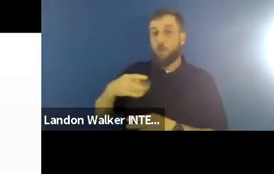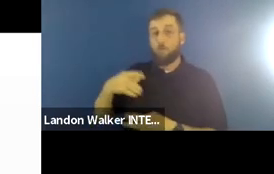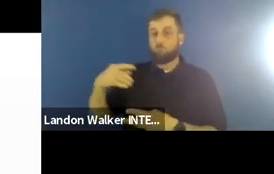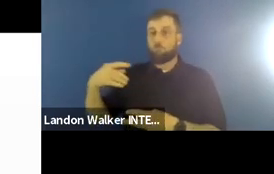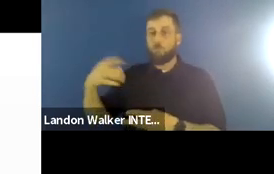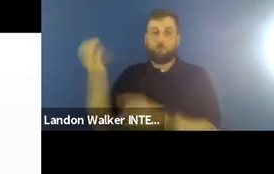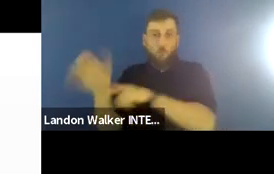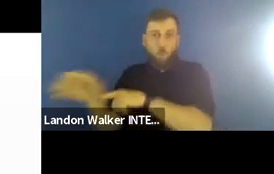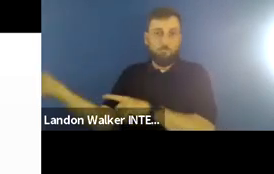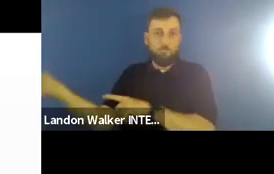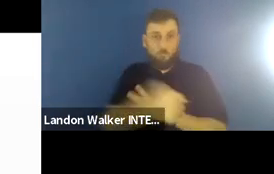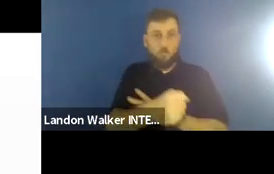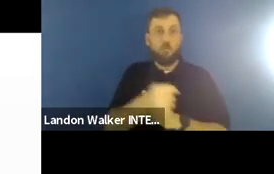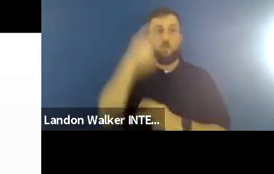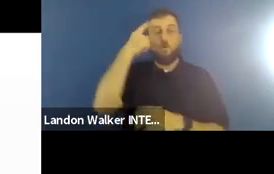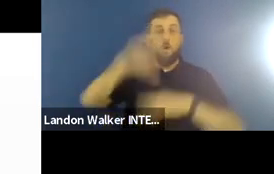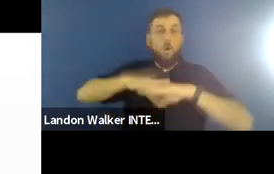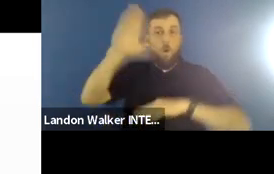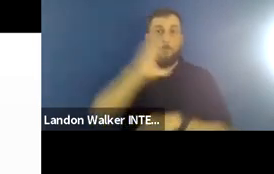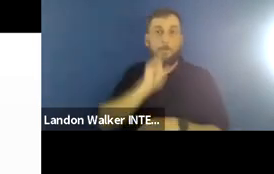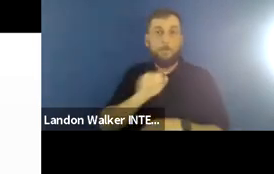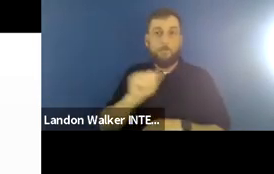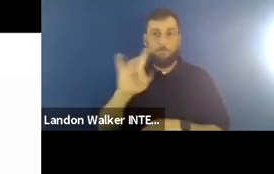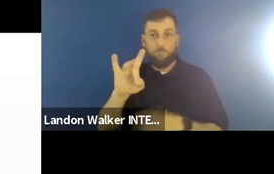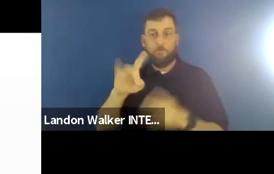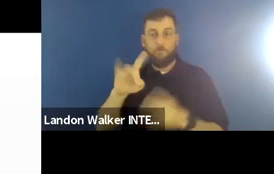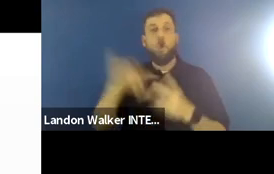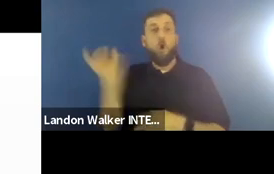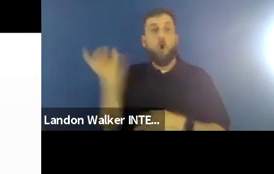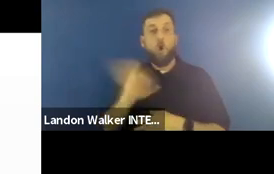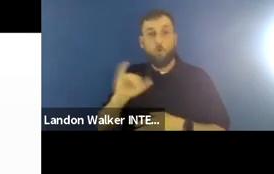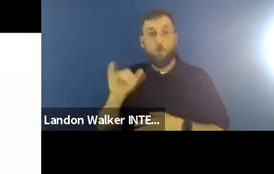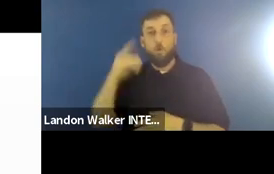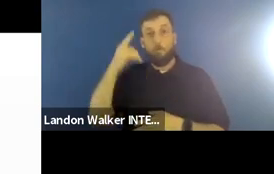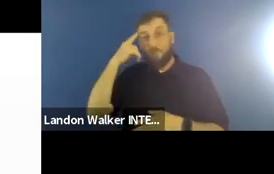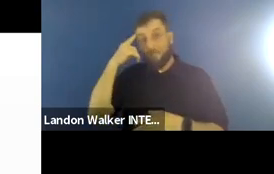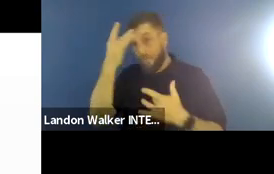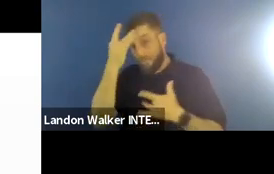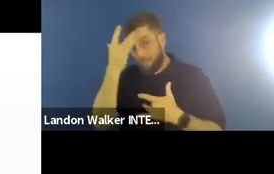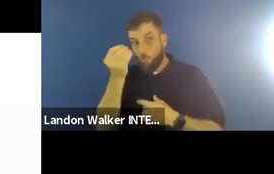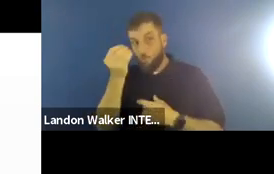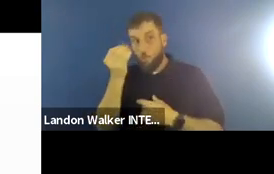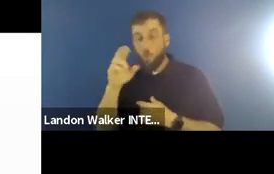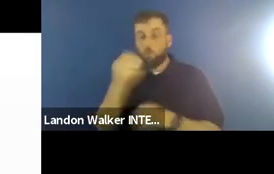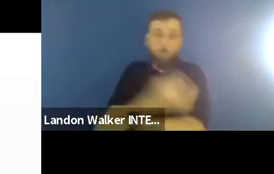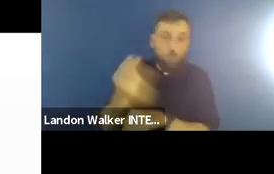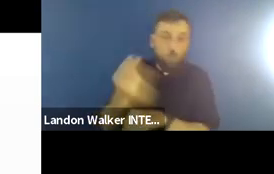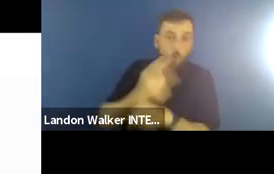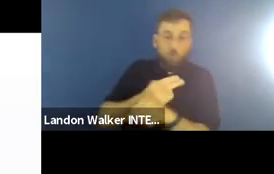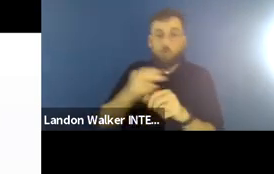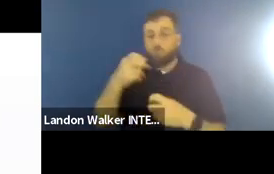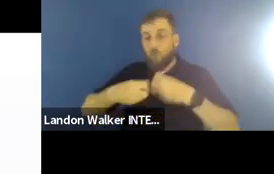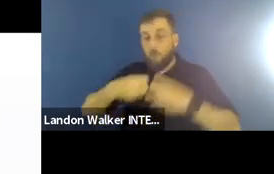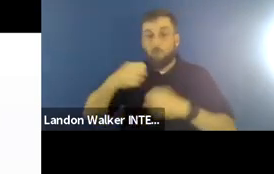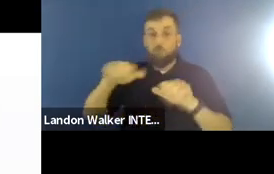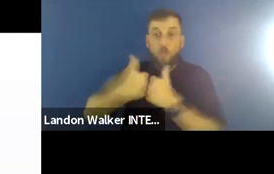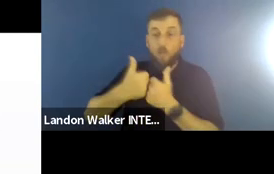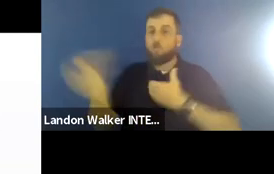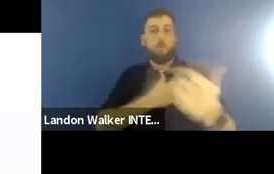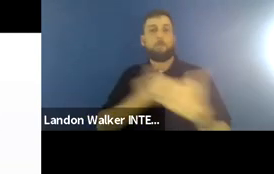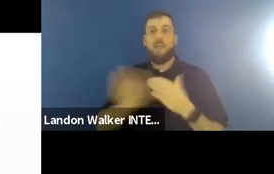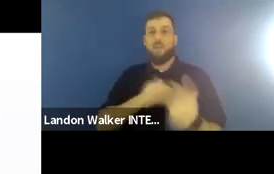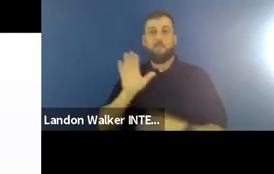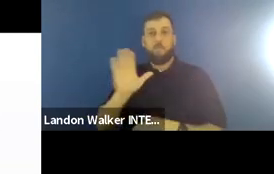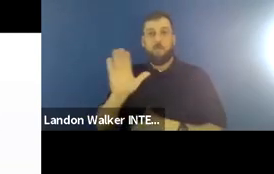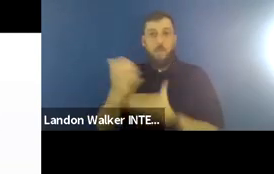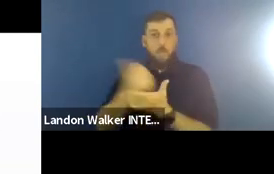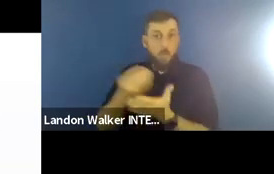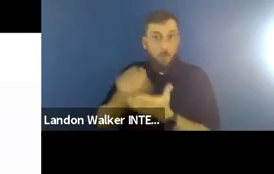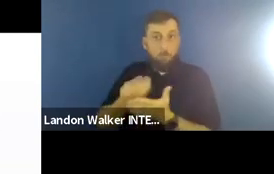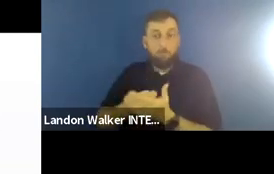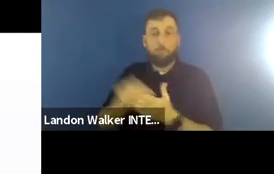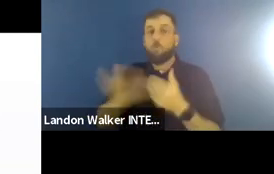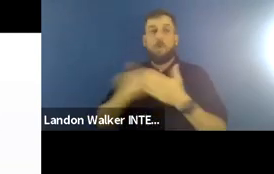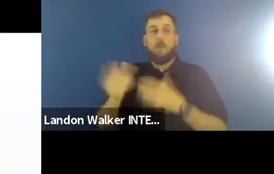And it also provides crisis services to individuals who are suffering from mental illness or substance use challenge regardless of income or insurance, meaning that parish text that the person or past.